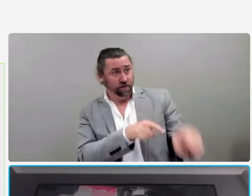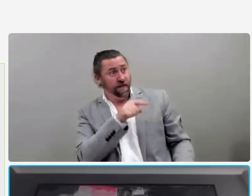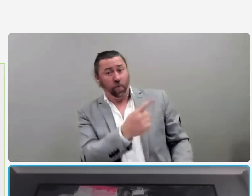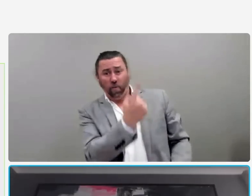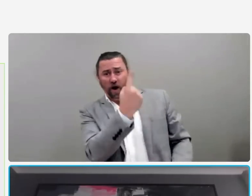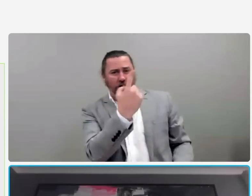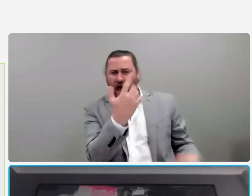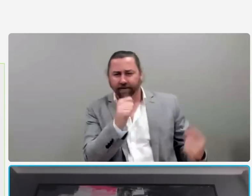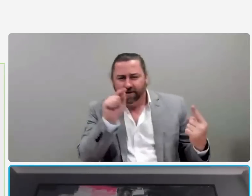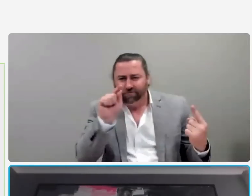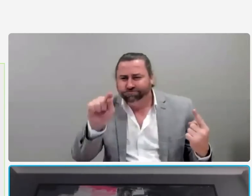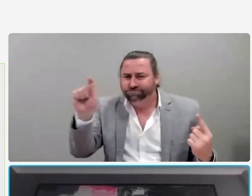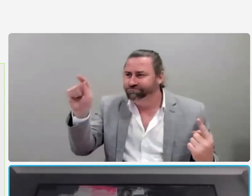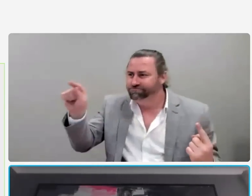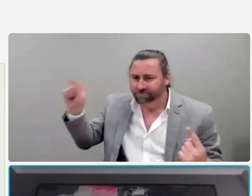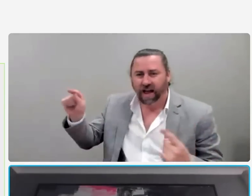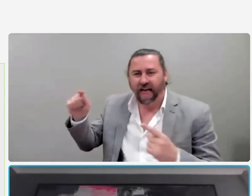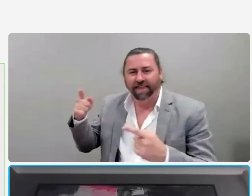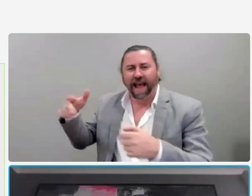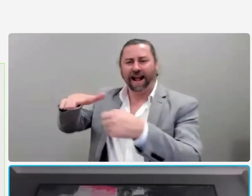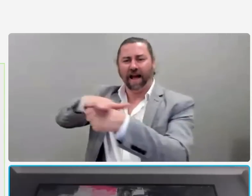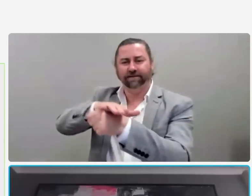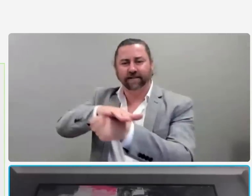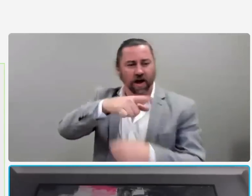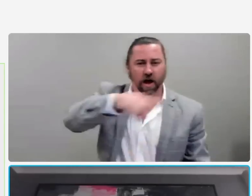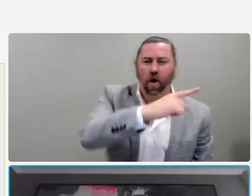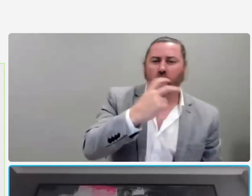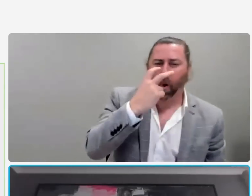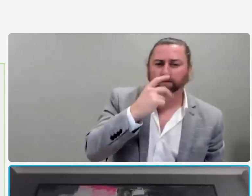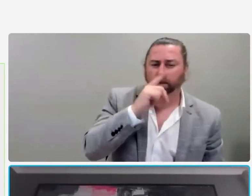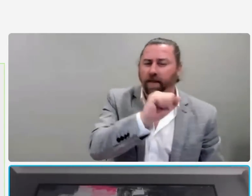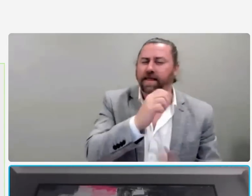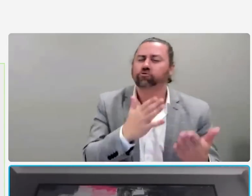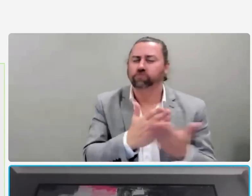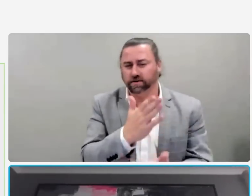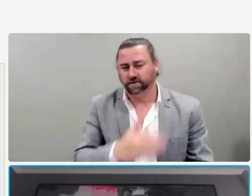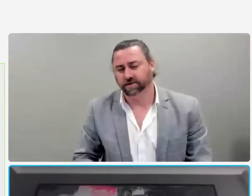to drive provider performance and protect older people. So there will continue to be requirements contained